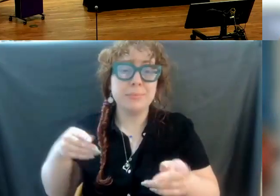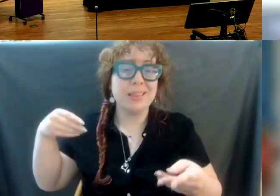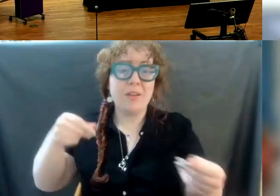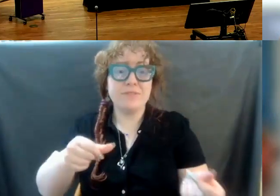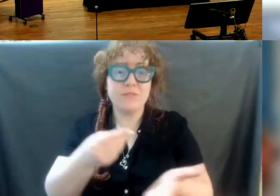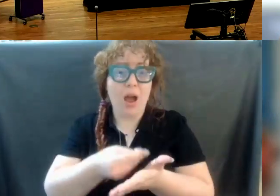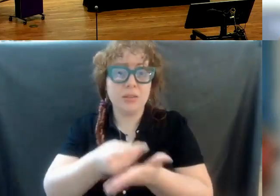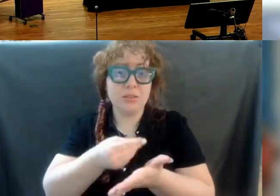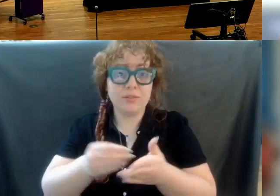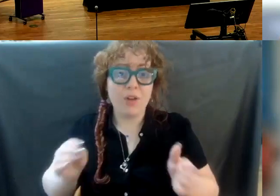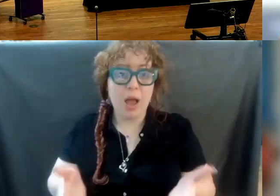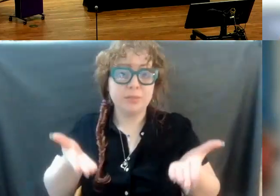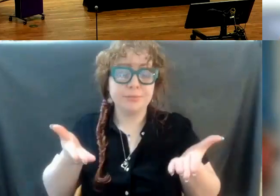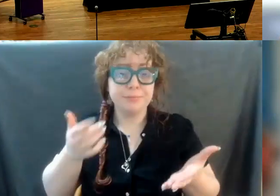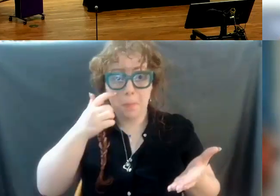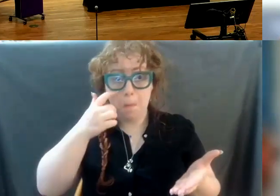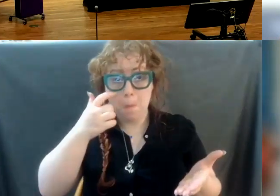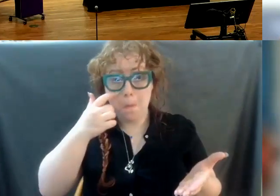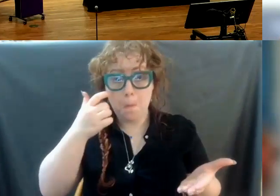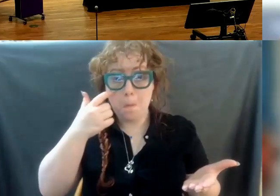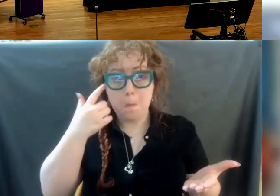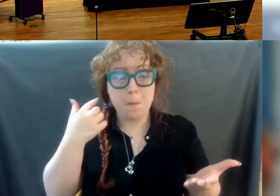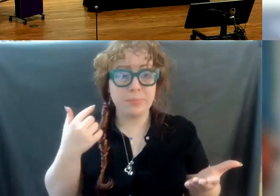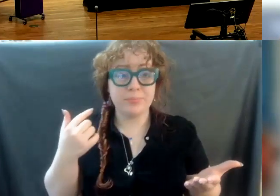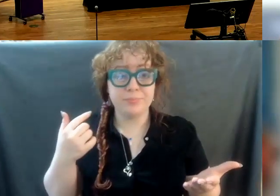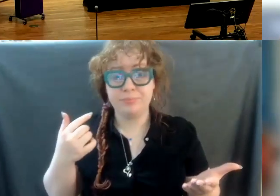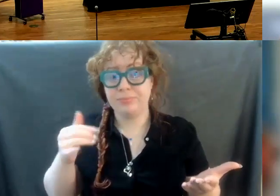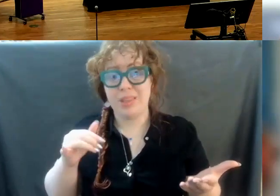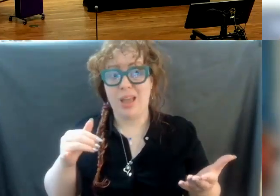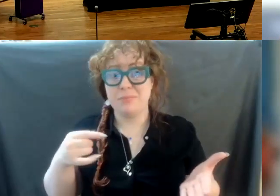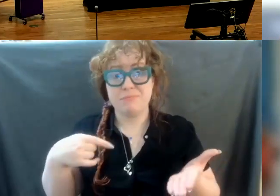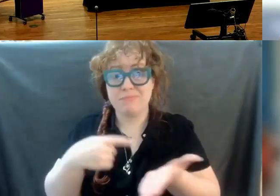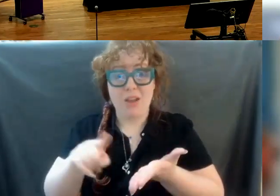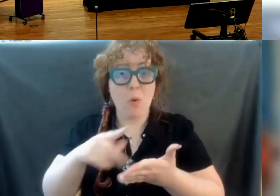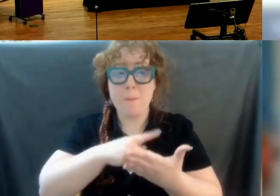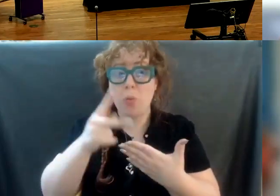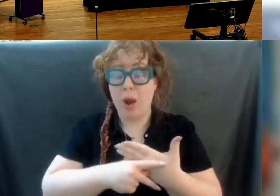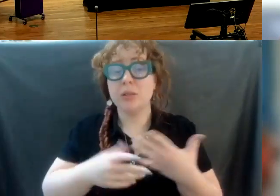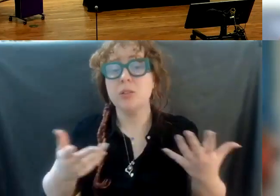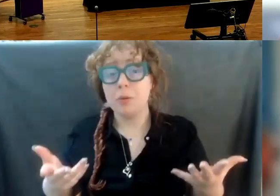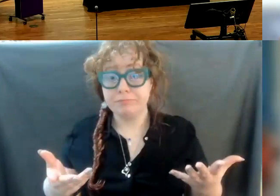And I think it is important in a conversation around public safety